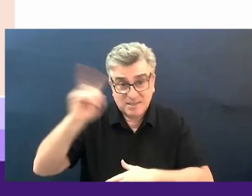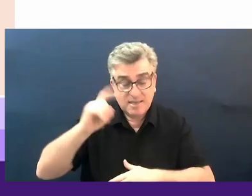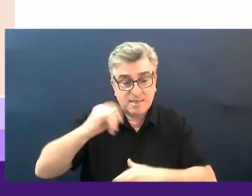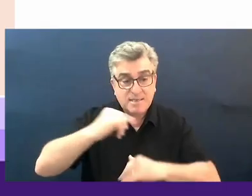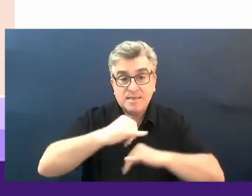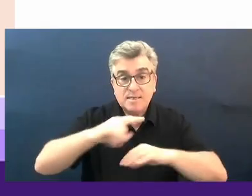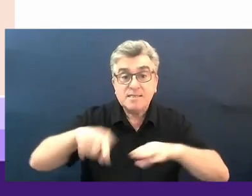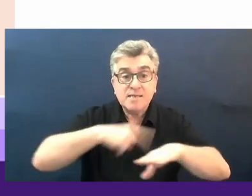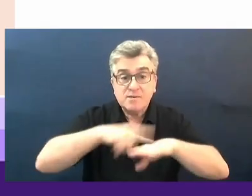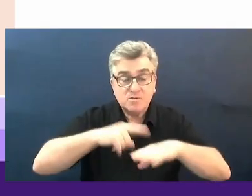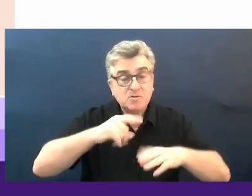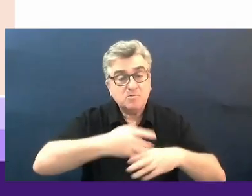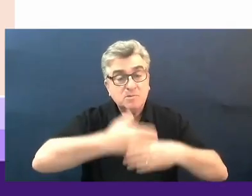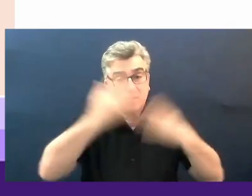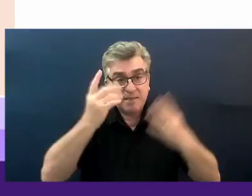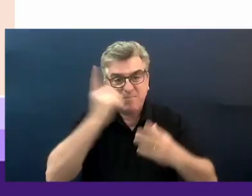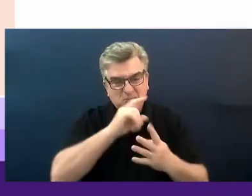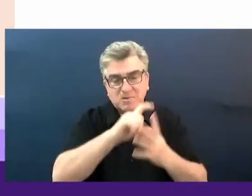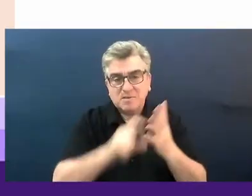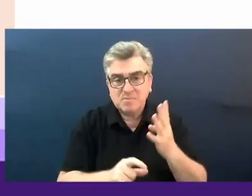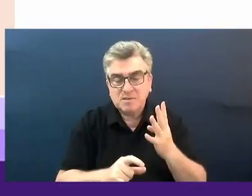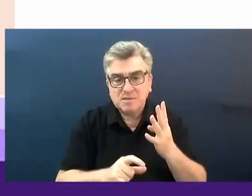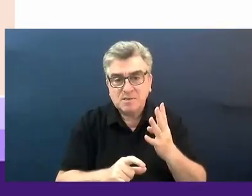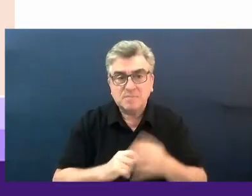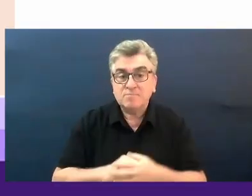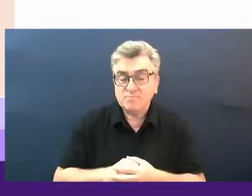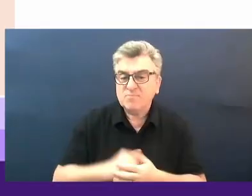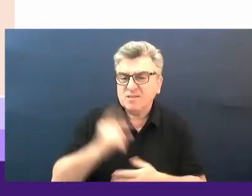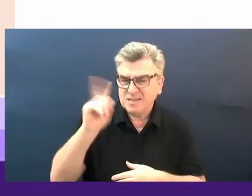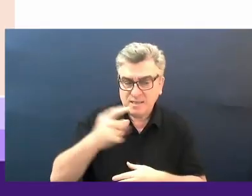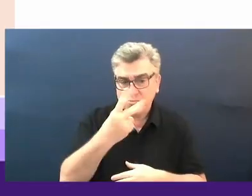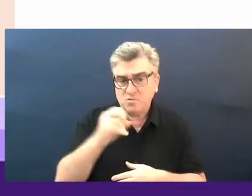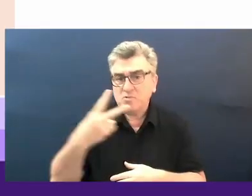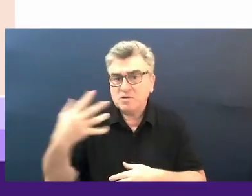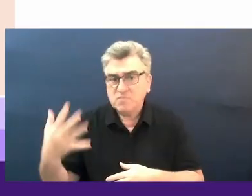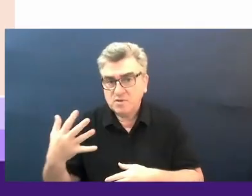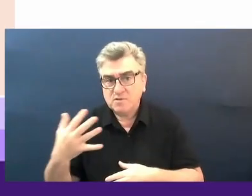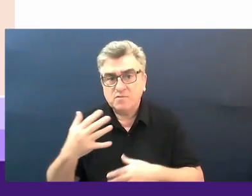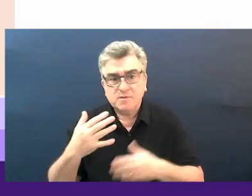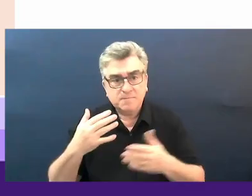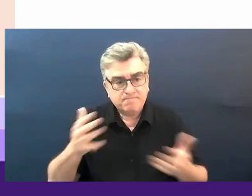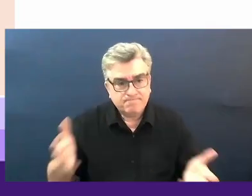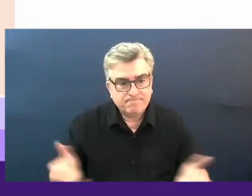for 2025 is Fostering a Disability-Inclusive Society for Advancing Social Progress. And we